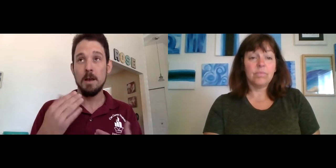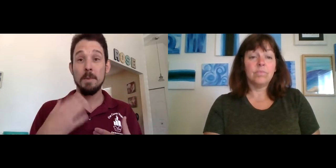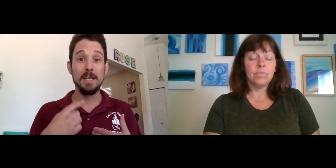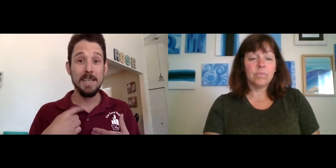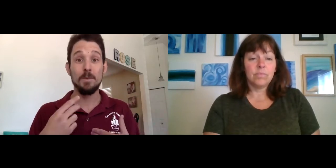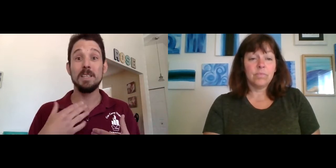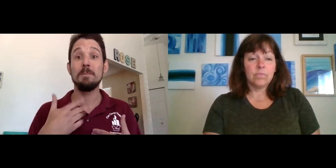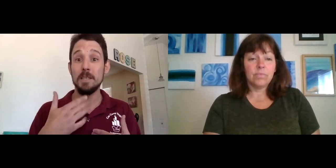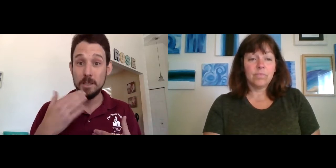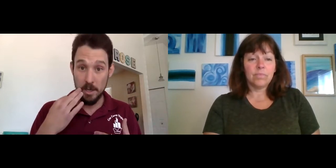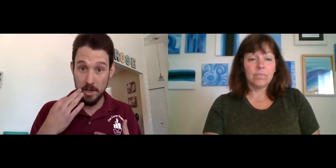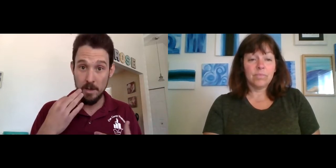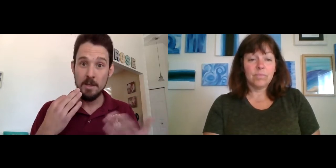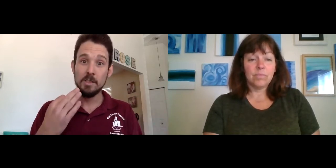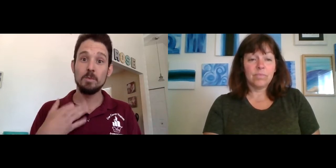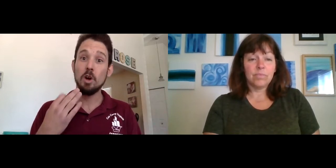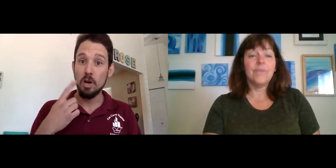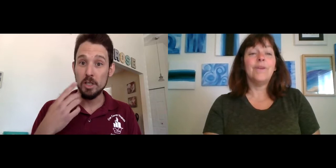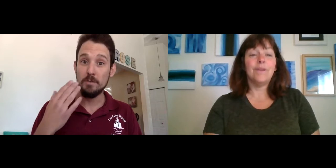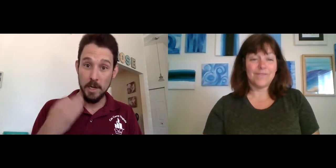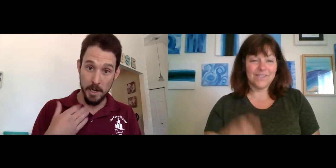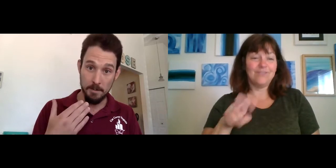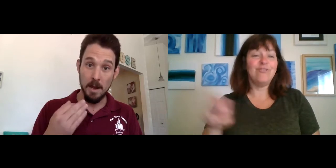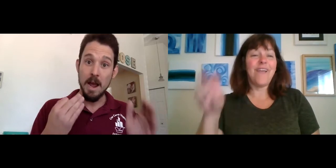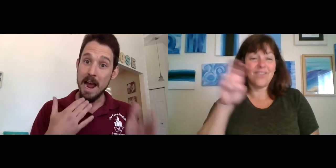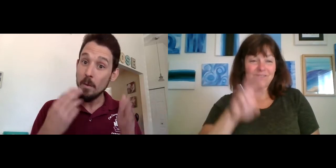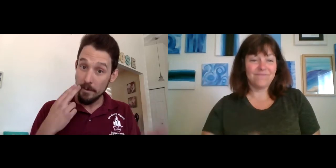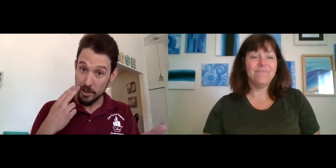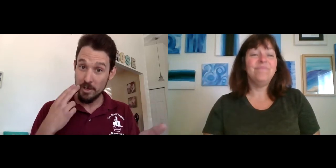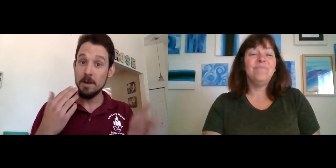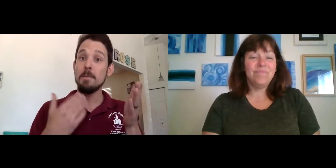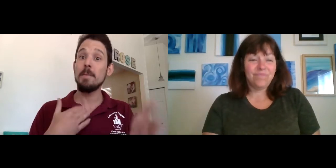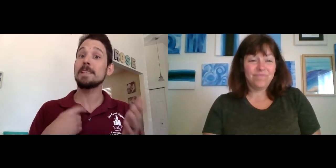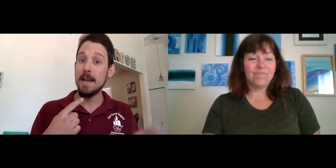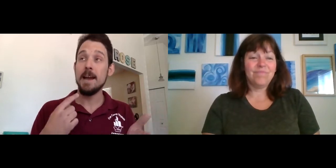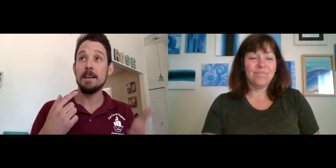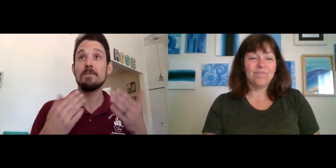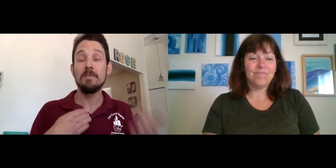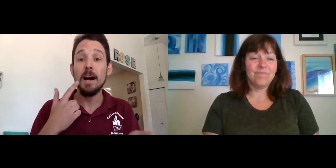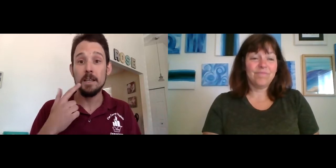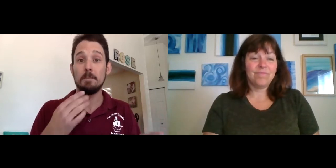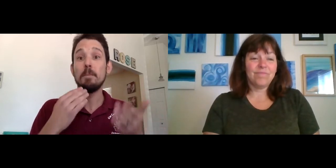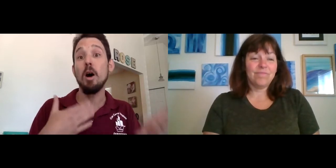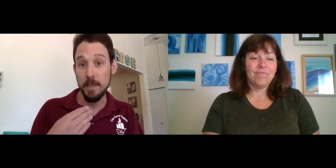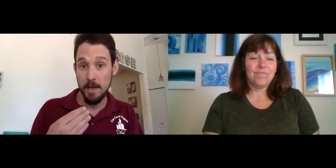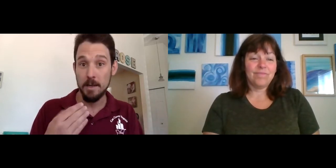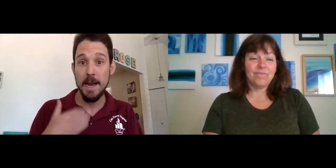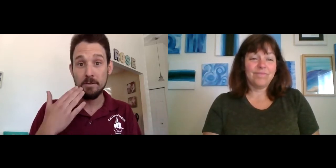my dad was in the military so it was harder for him, however my dad finally "bought in" after